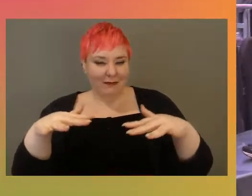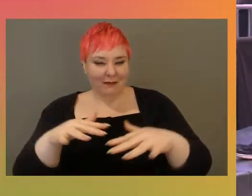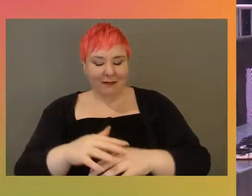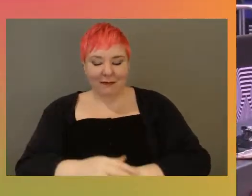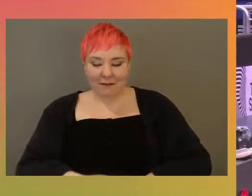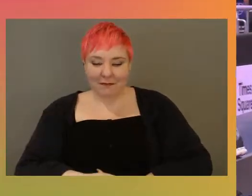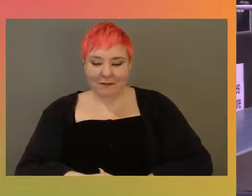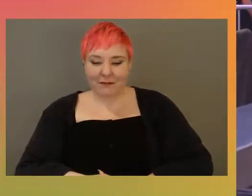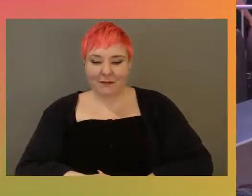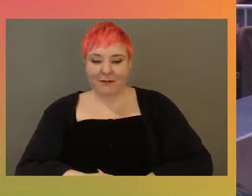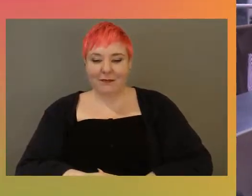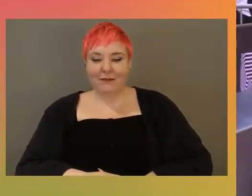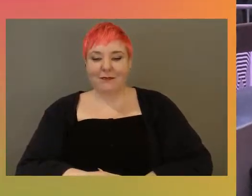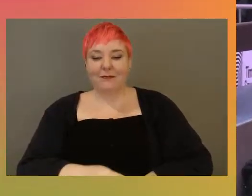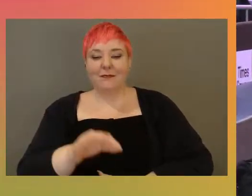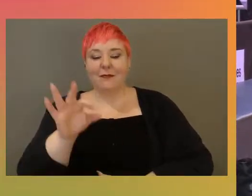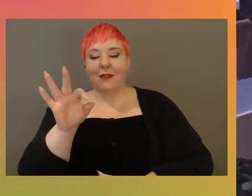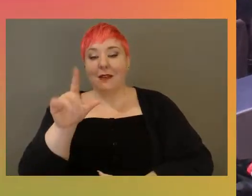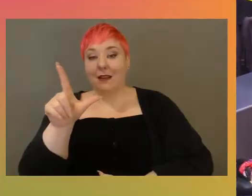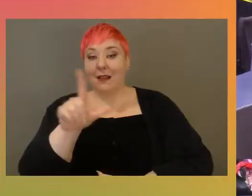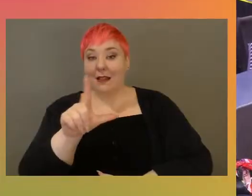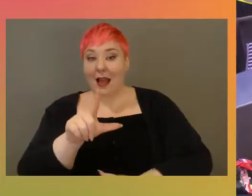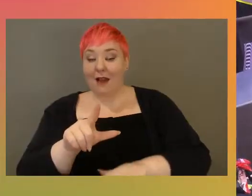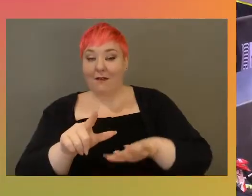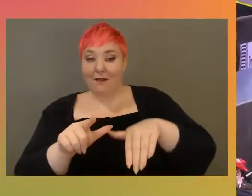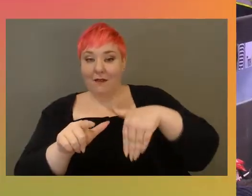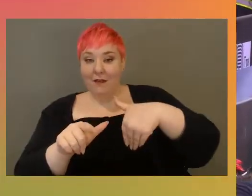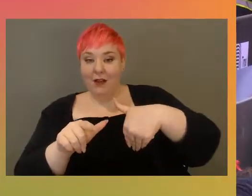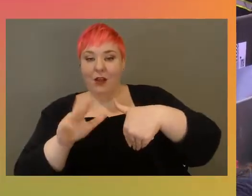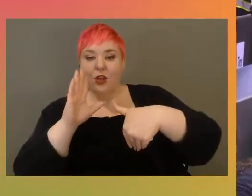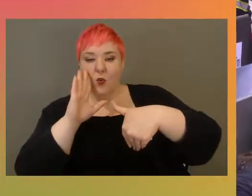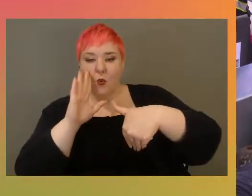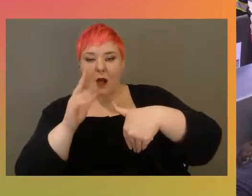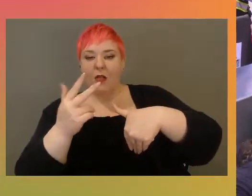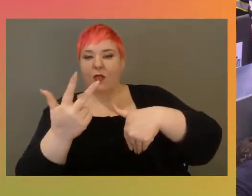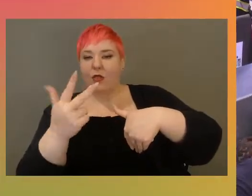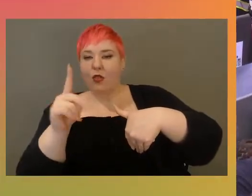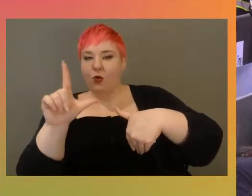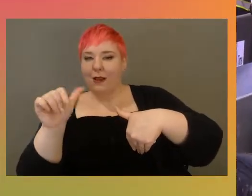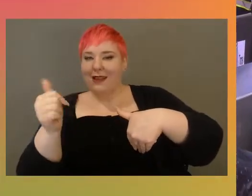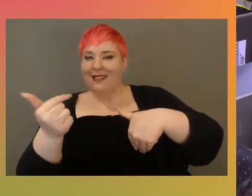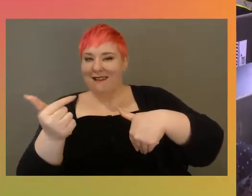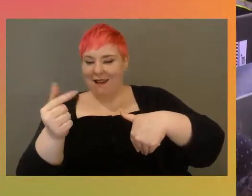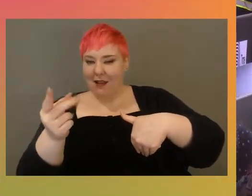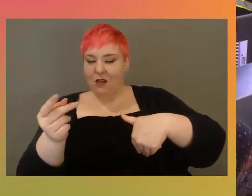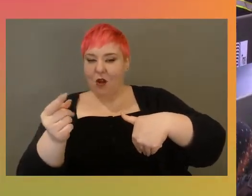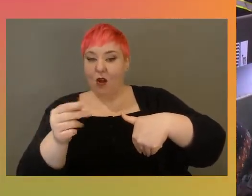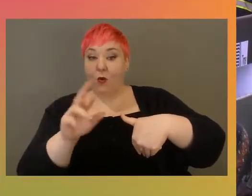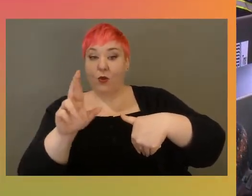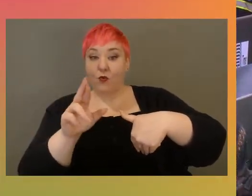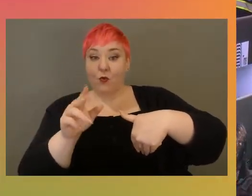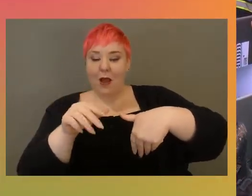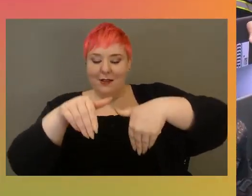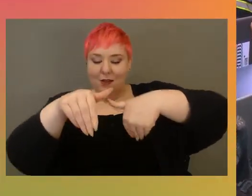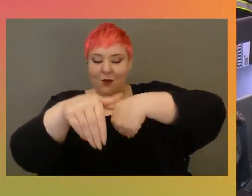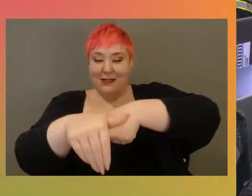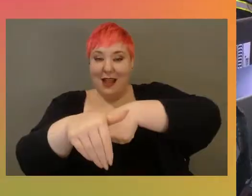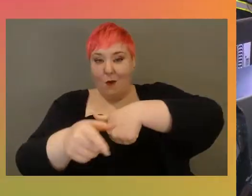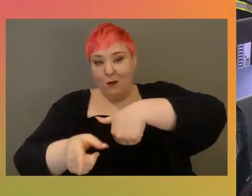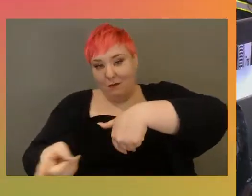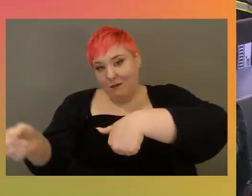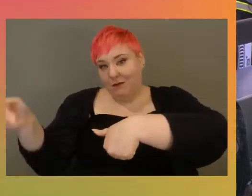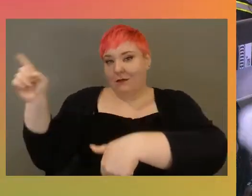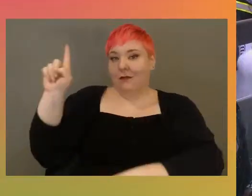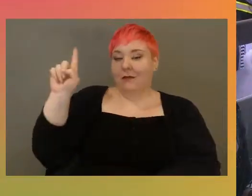HEARTBEAT, THE PULSE OF THE